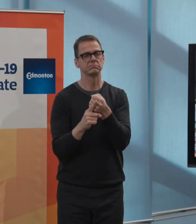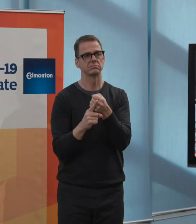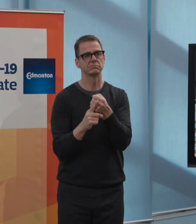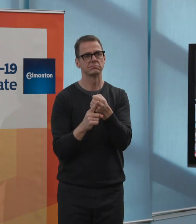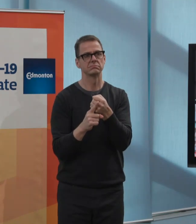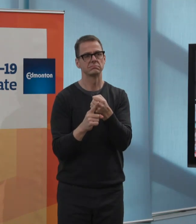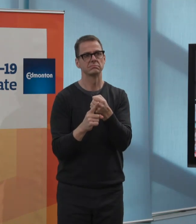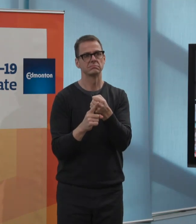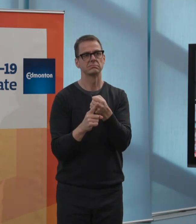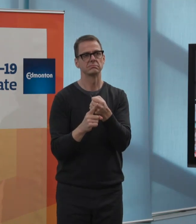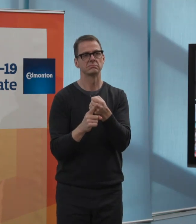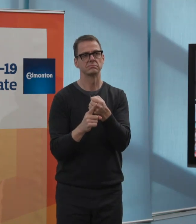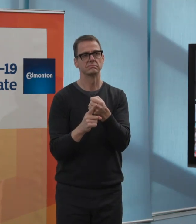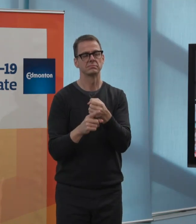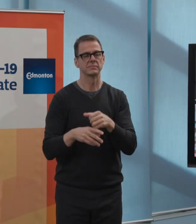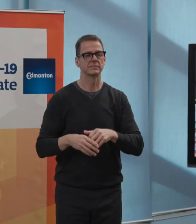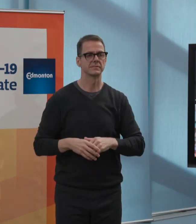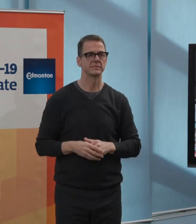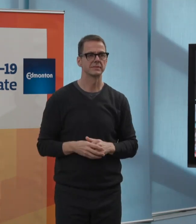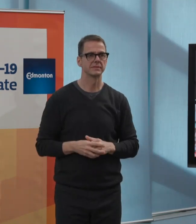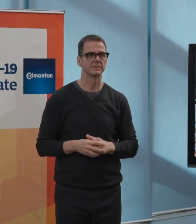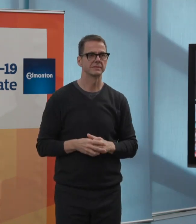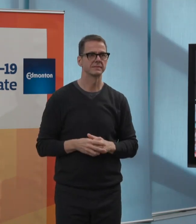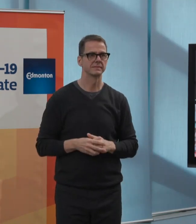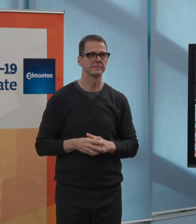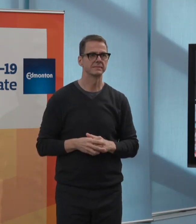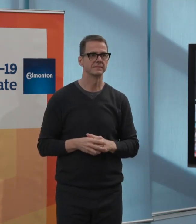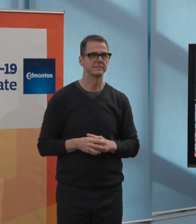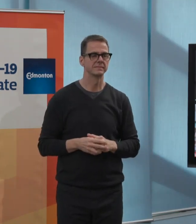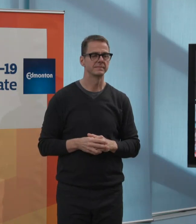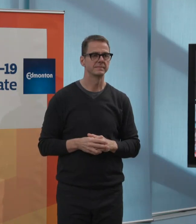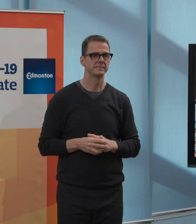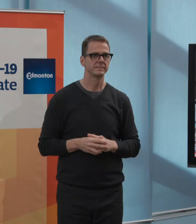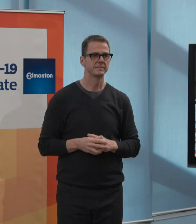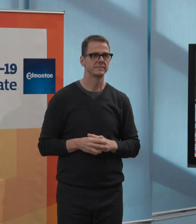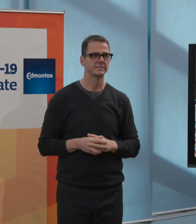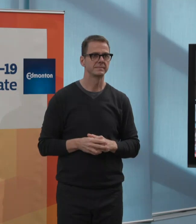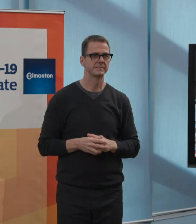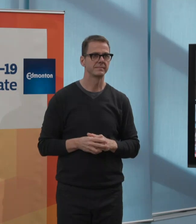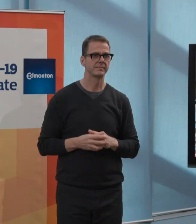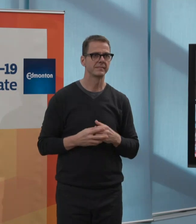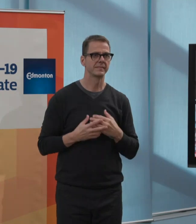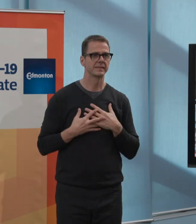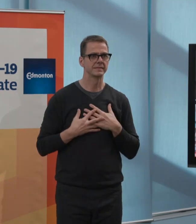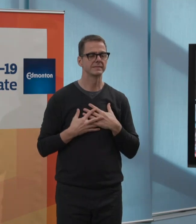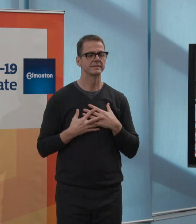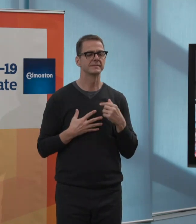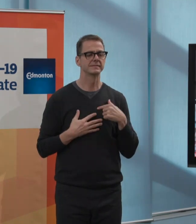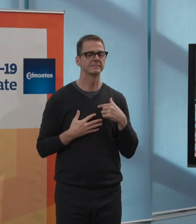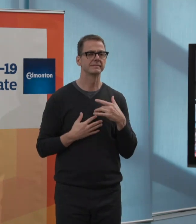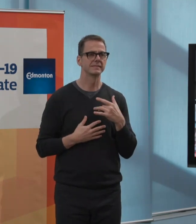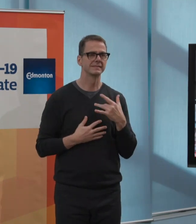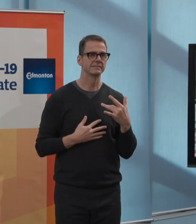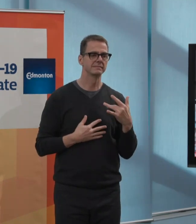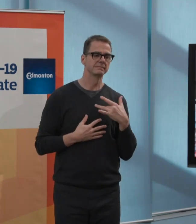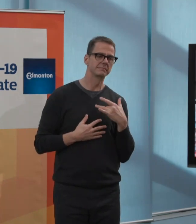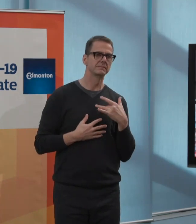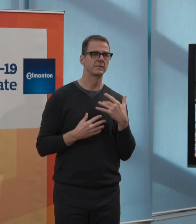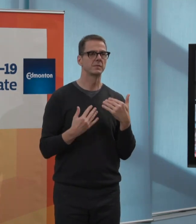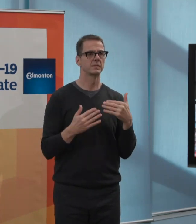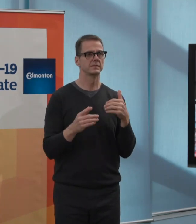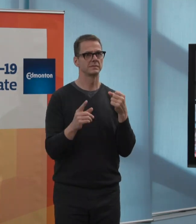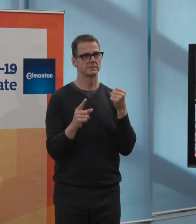on the jobs of 1600 people this morning the city served temporary layoff notices